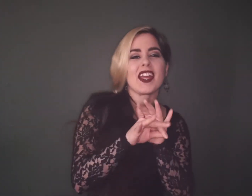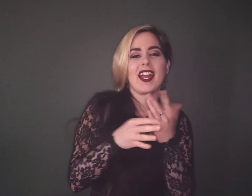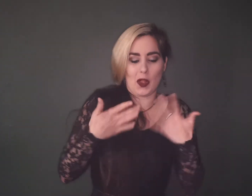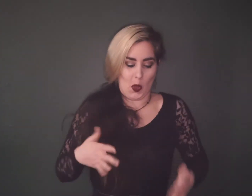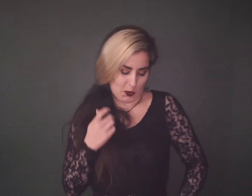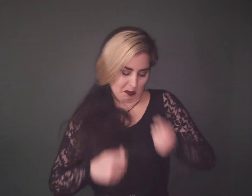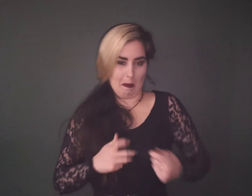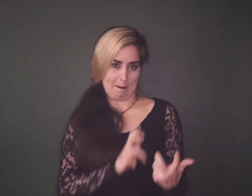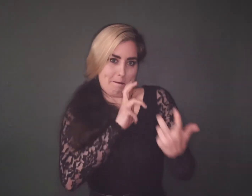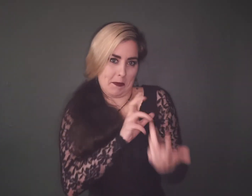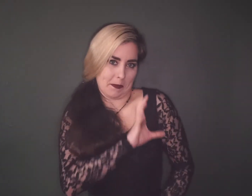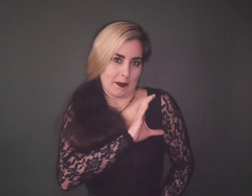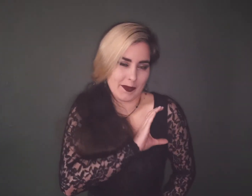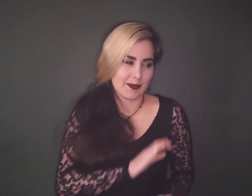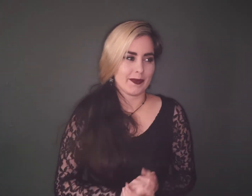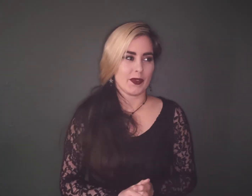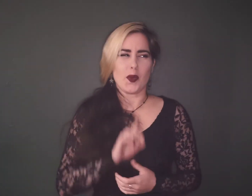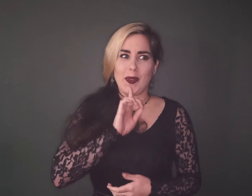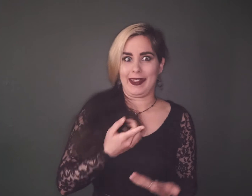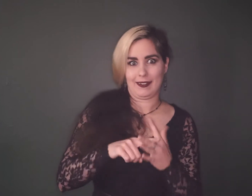And we'd find clothes to match the character.